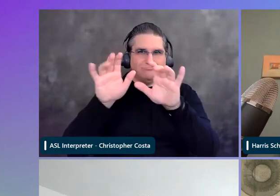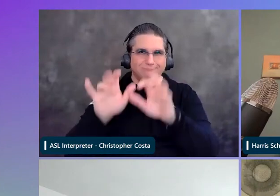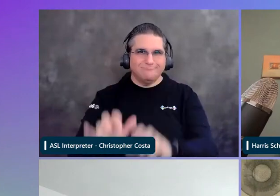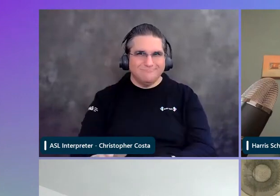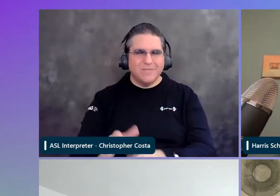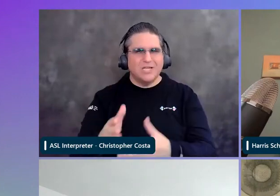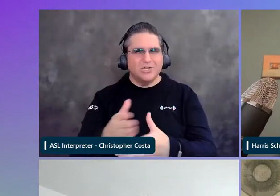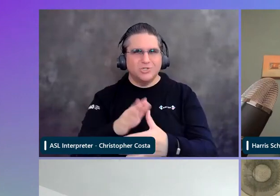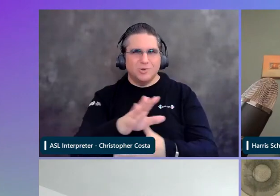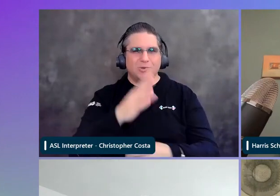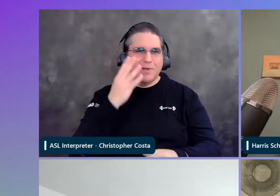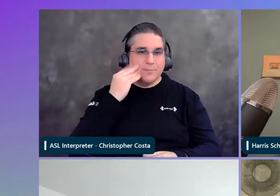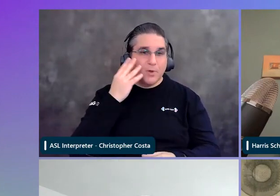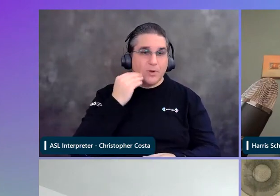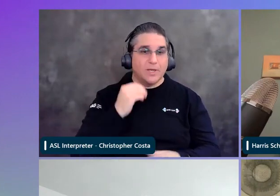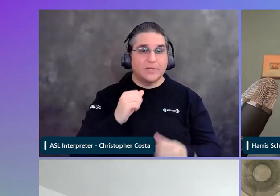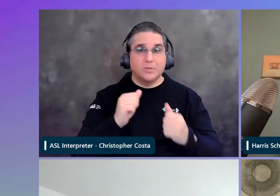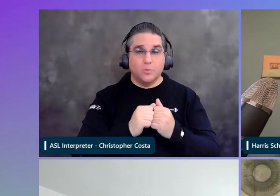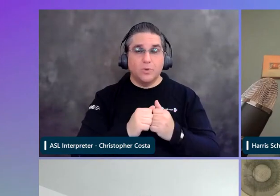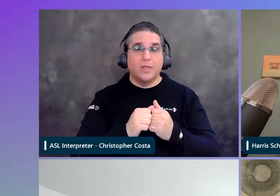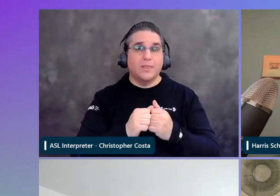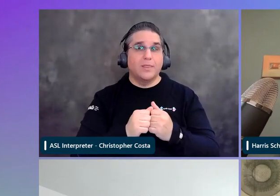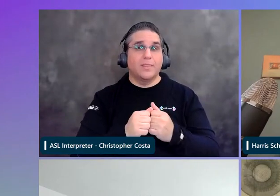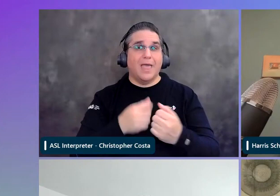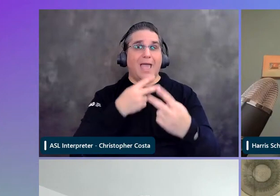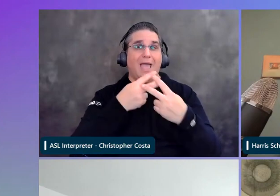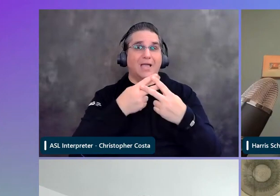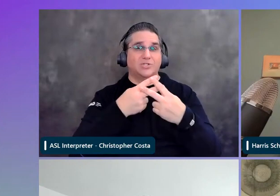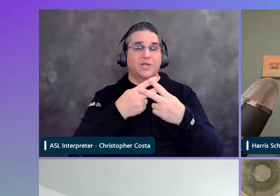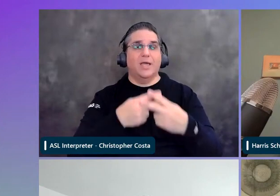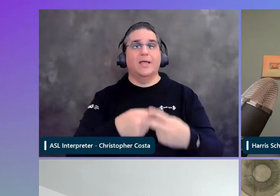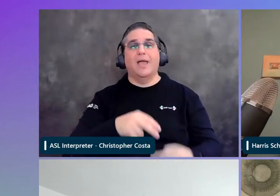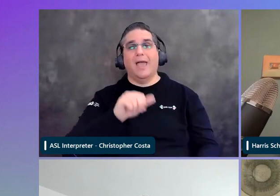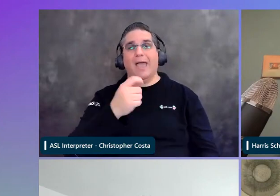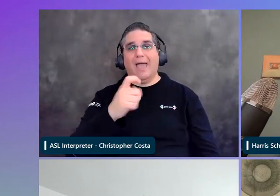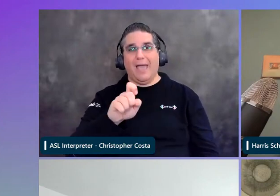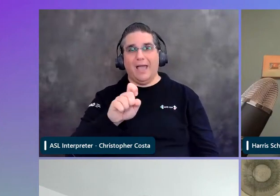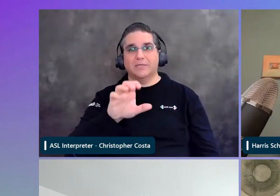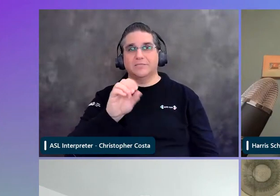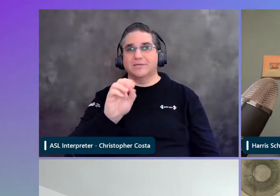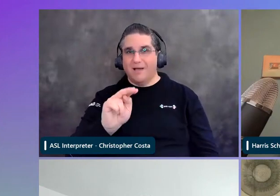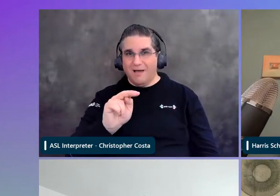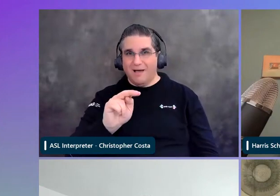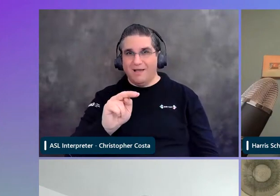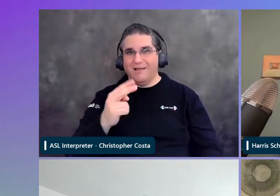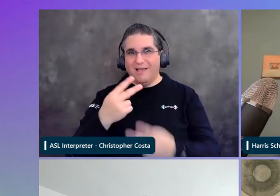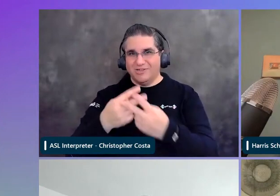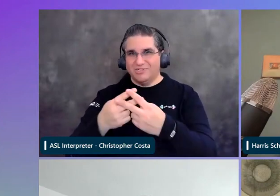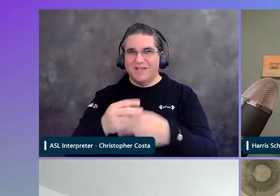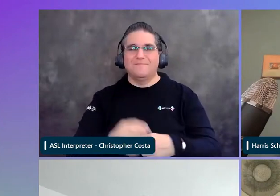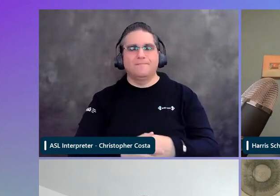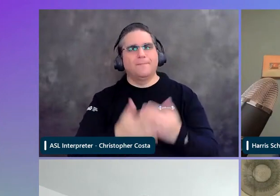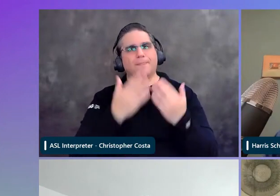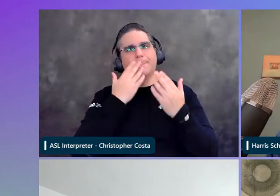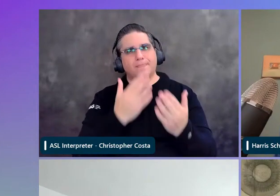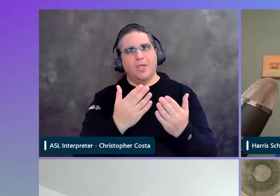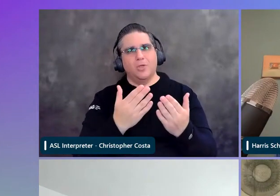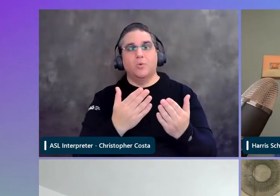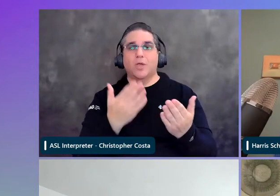share your experiences on social using the hashtag ax con hashtag and, uh, enjoy the rest of